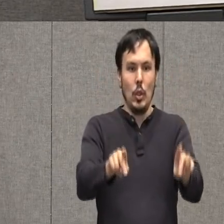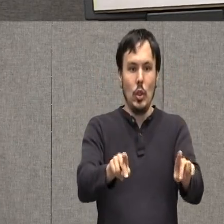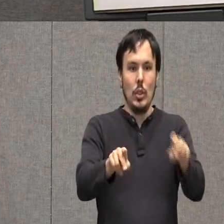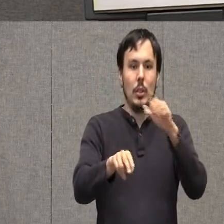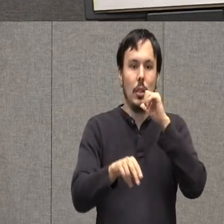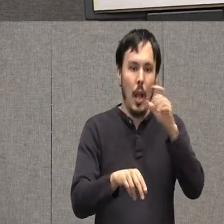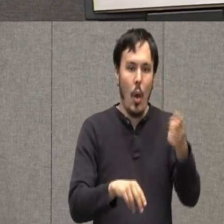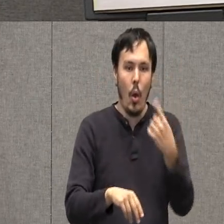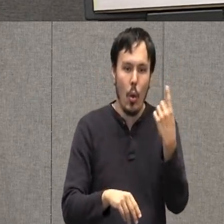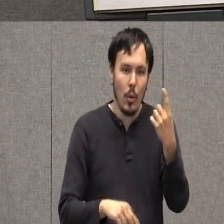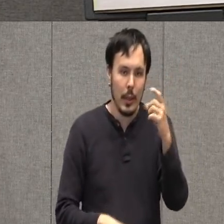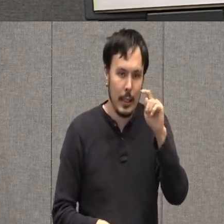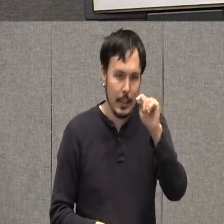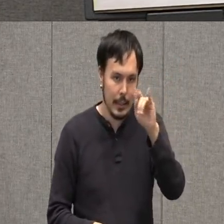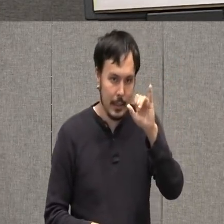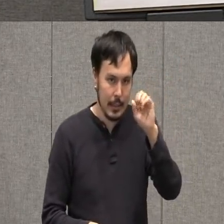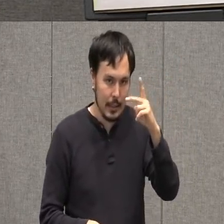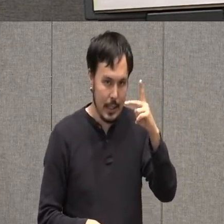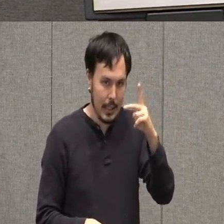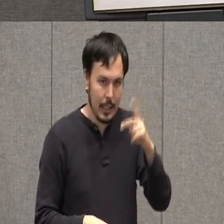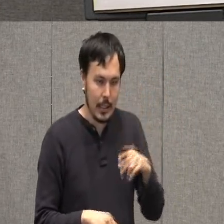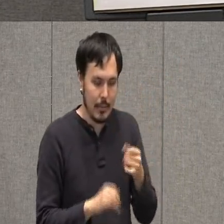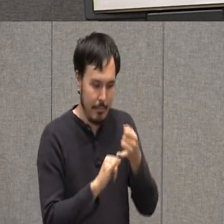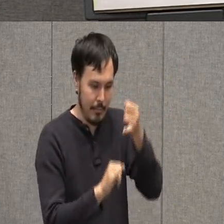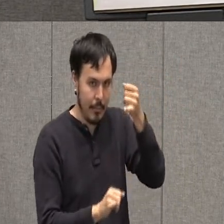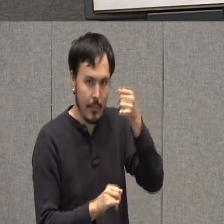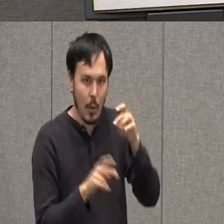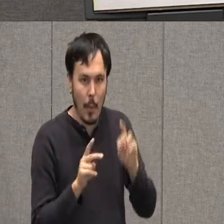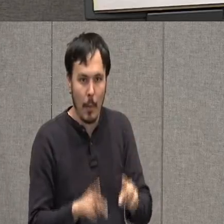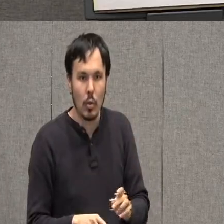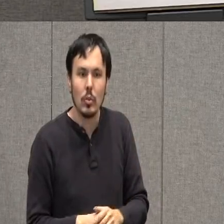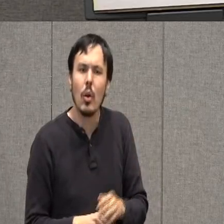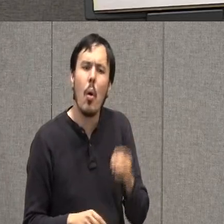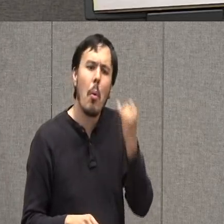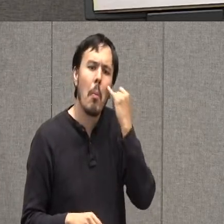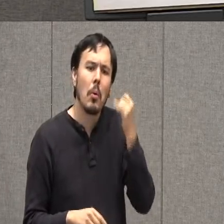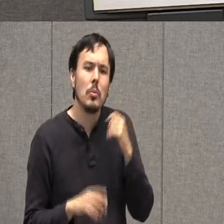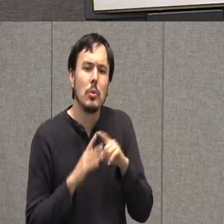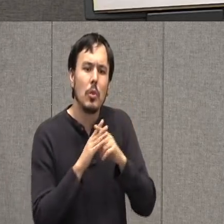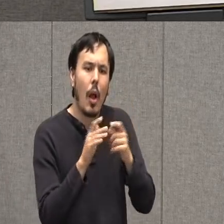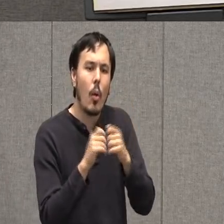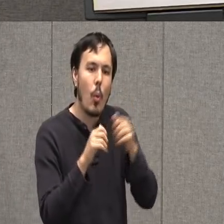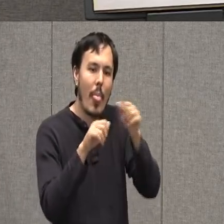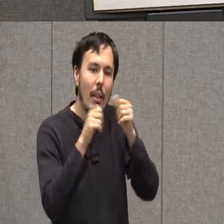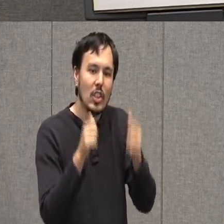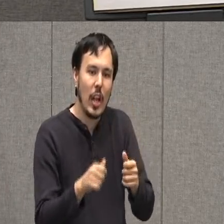So what would happen if we started with our shapes instead of our lines?